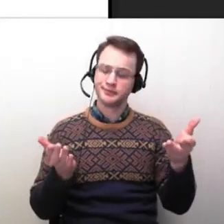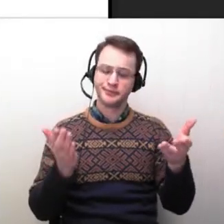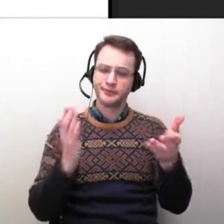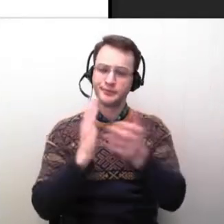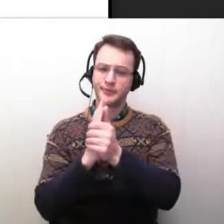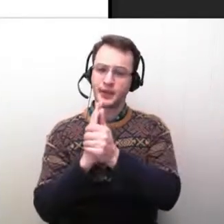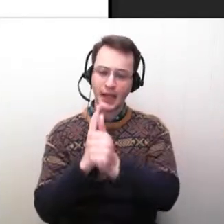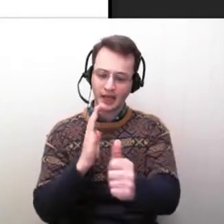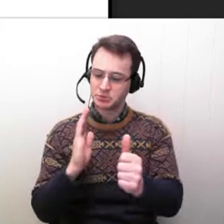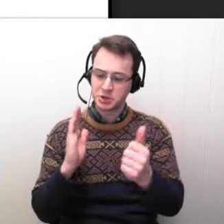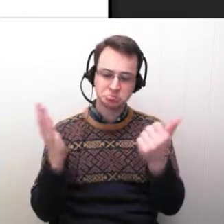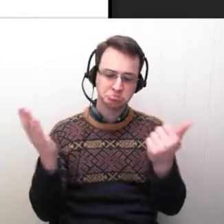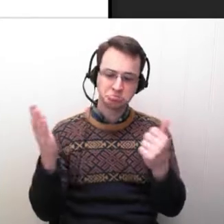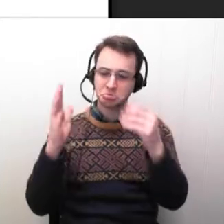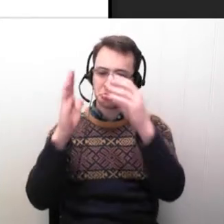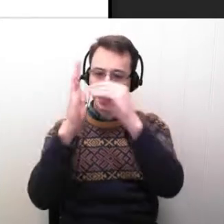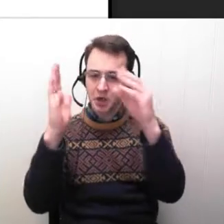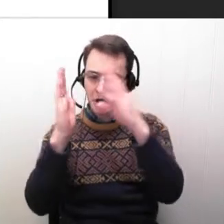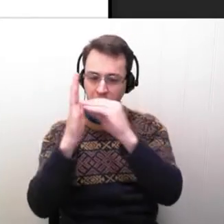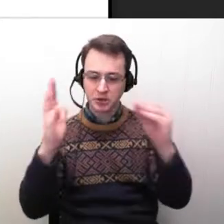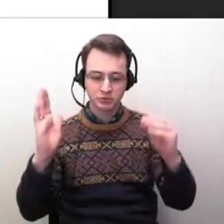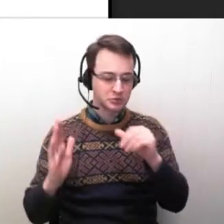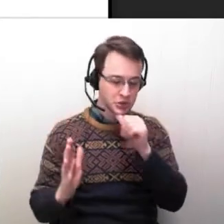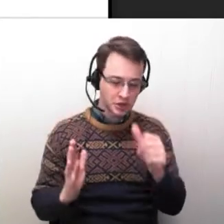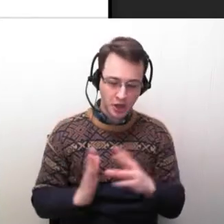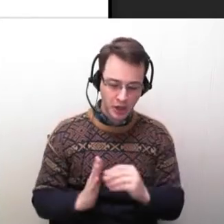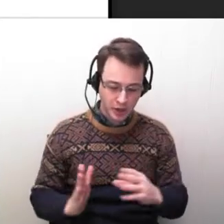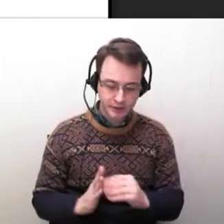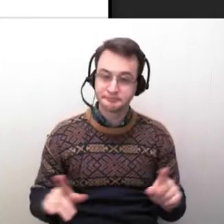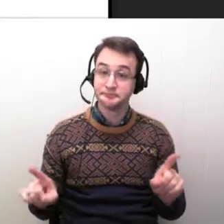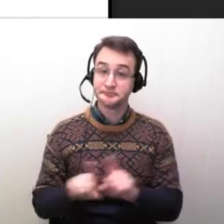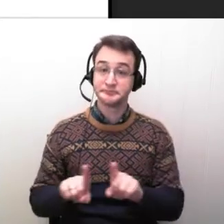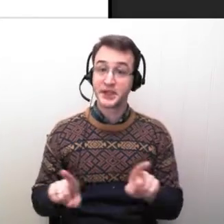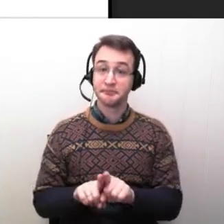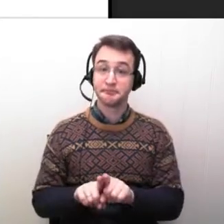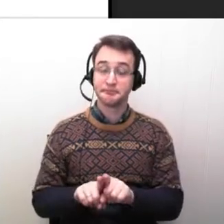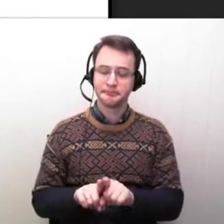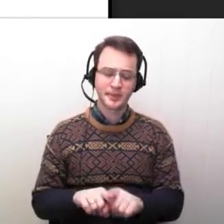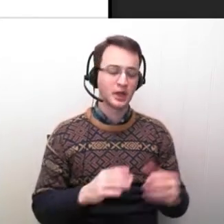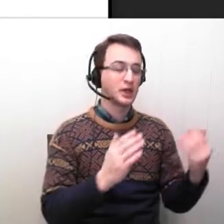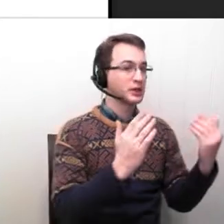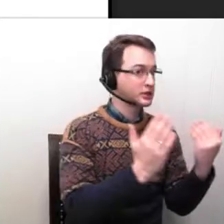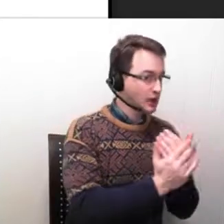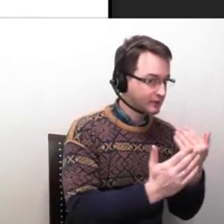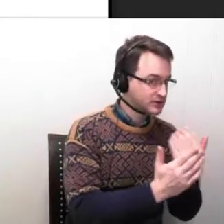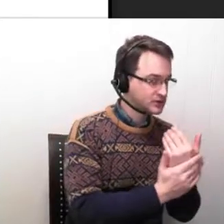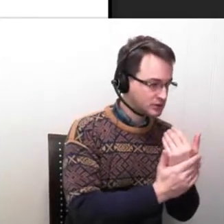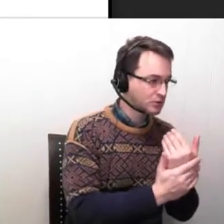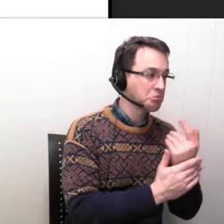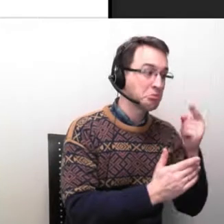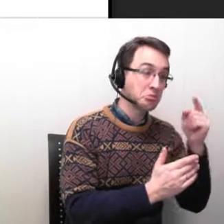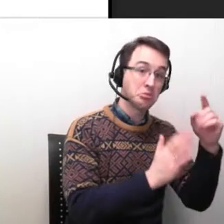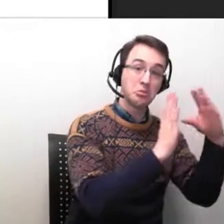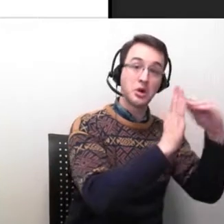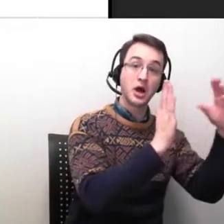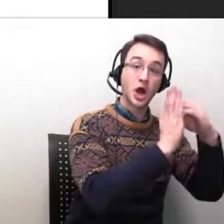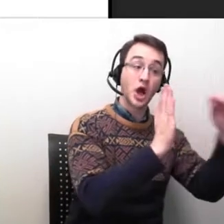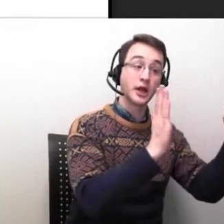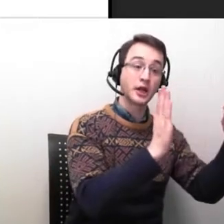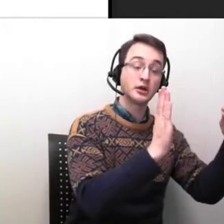how they processed iconicity. Novices however, were quicker. This suggests that the lack